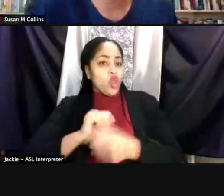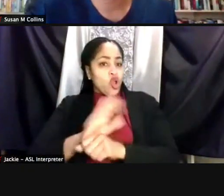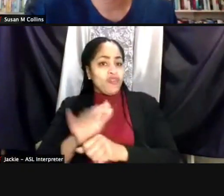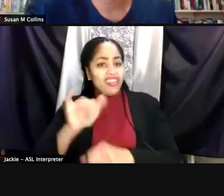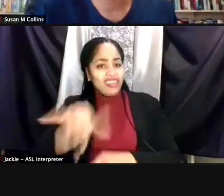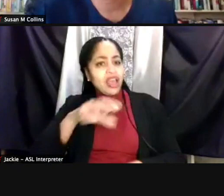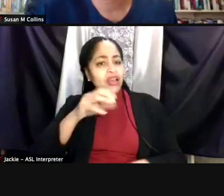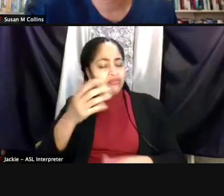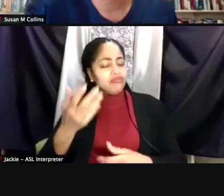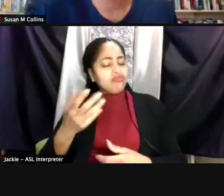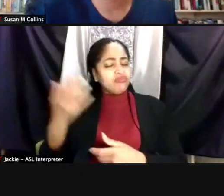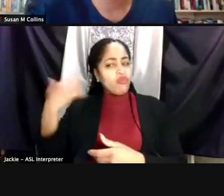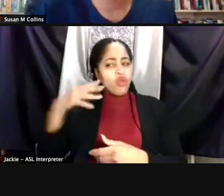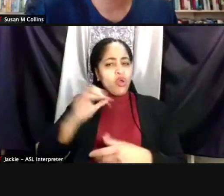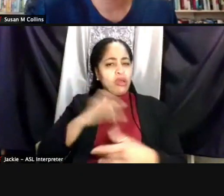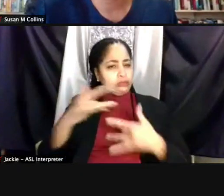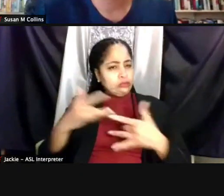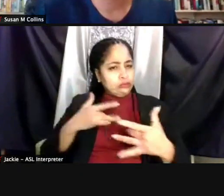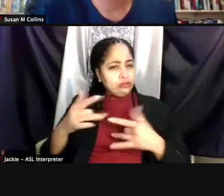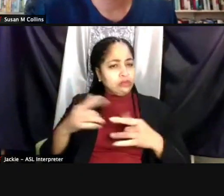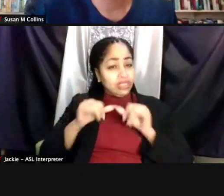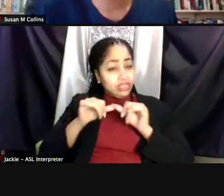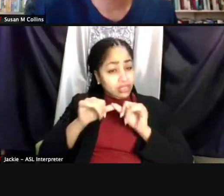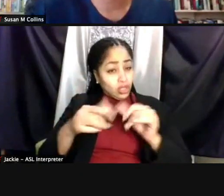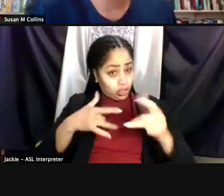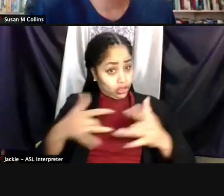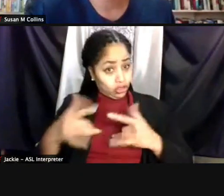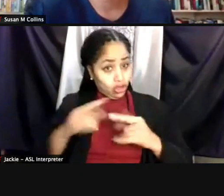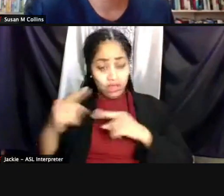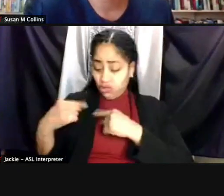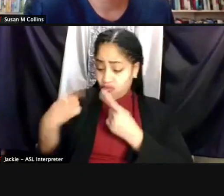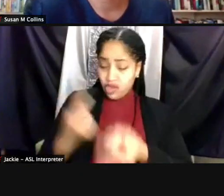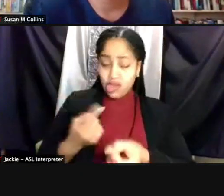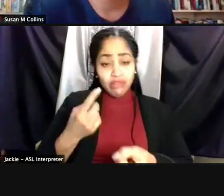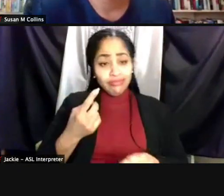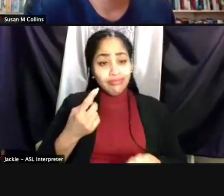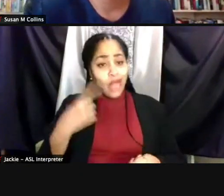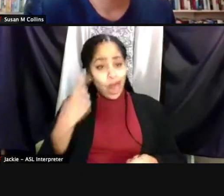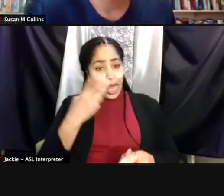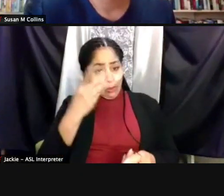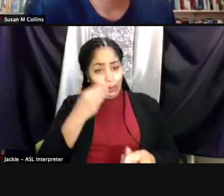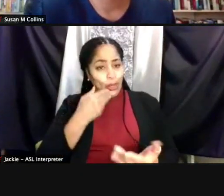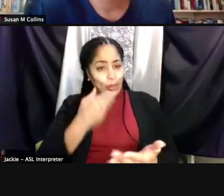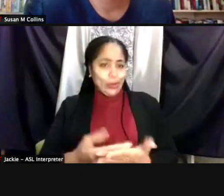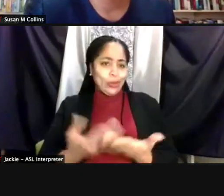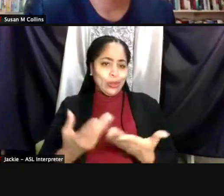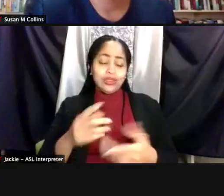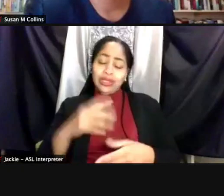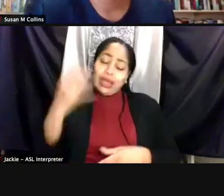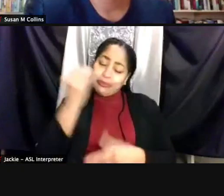and we continue to have that concern, but so far things are pretty good. In fact, it's pretty much been business as usual